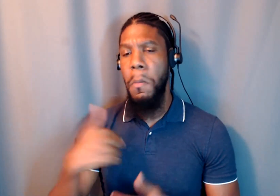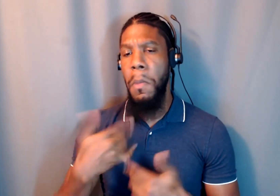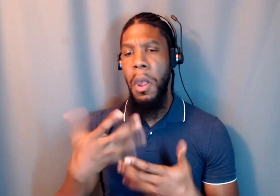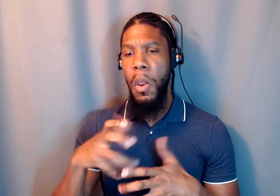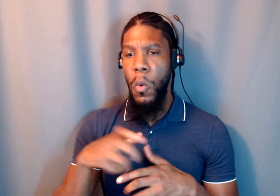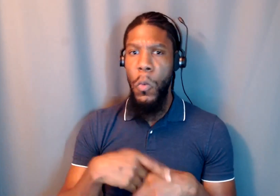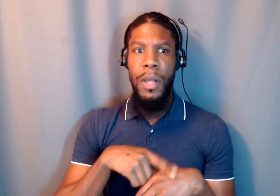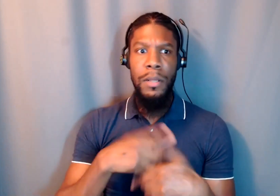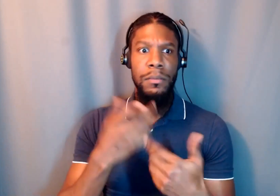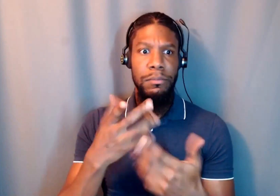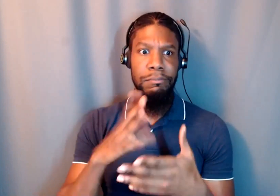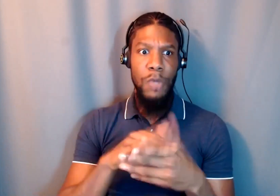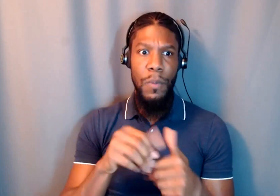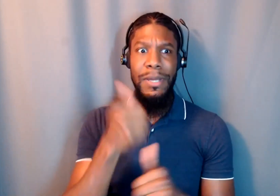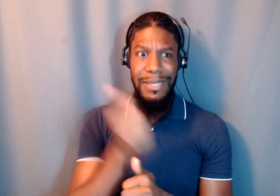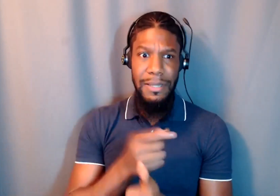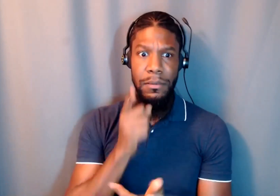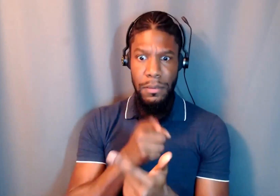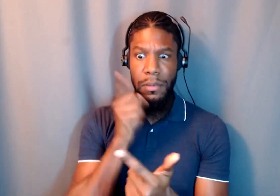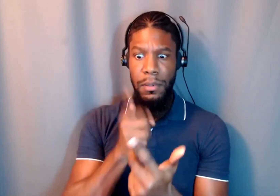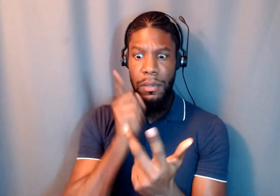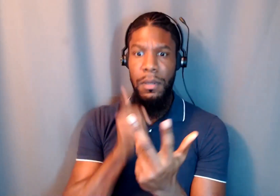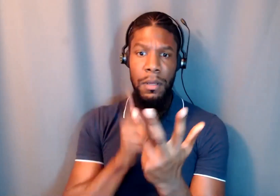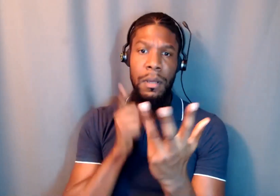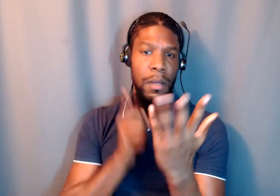But it really depends on what your in-person sessions look like too.